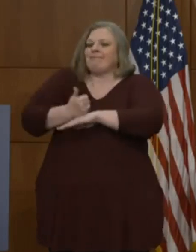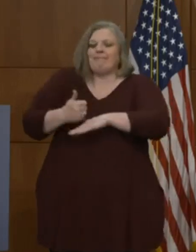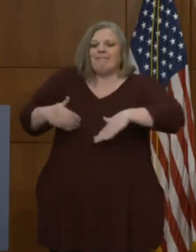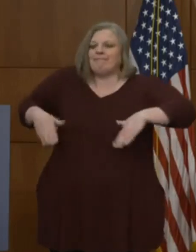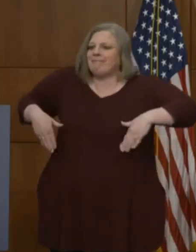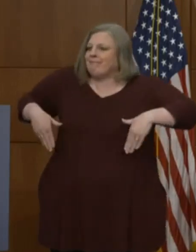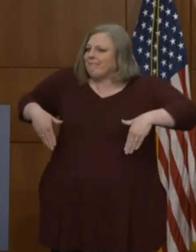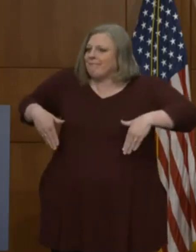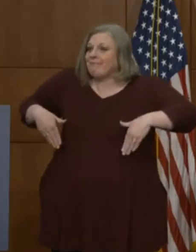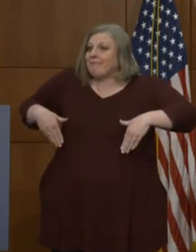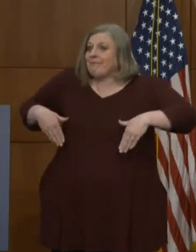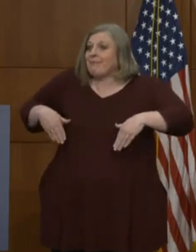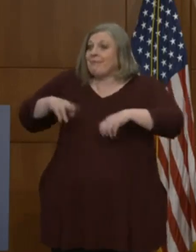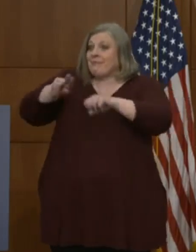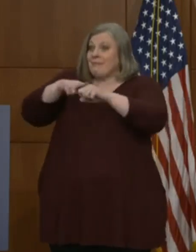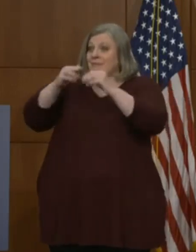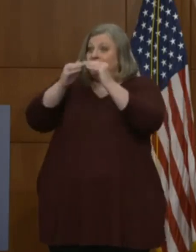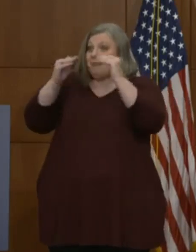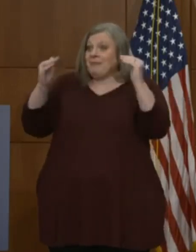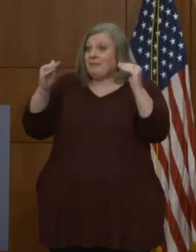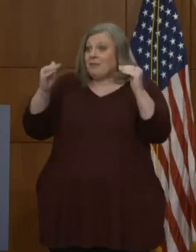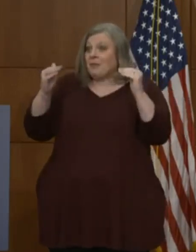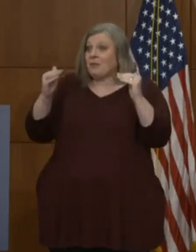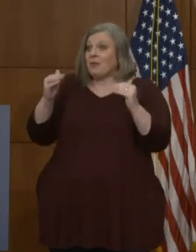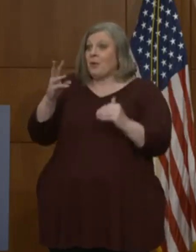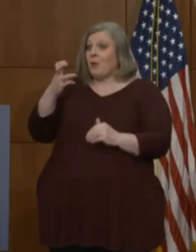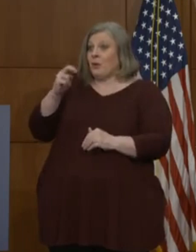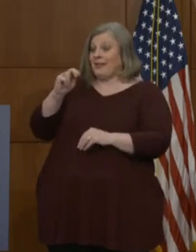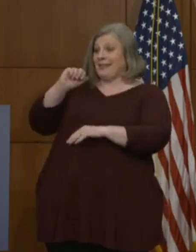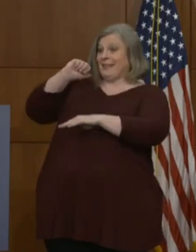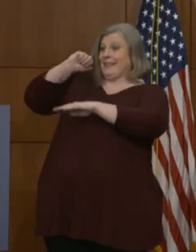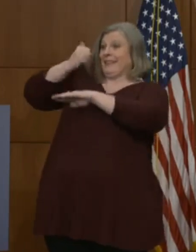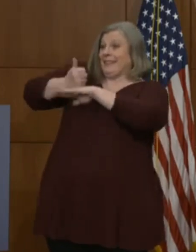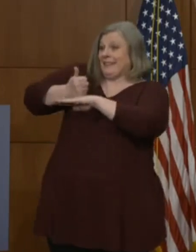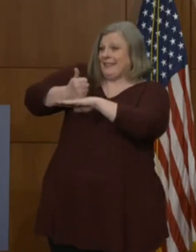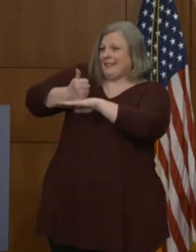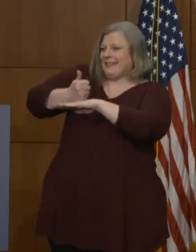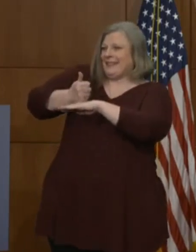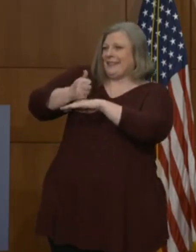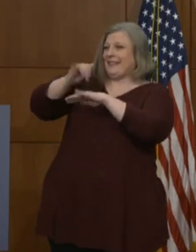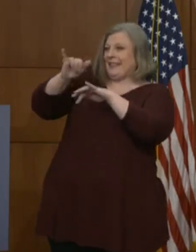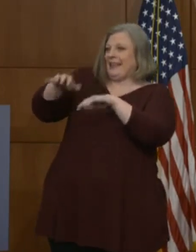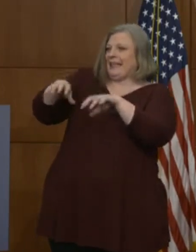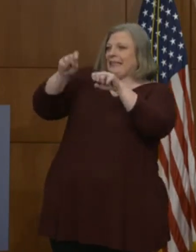CALL A SUSPECT- CASE HAS NOT BEEN ESTABLISHED BUT IF IT HAS BEEN ESTABLISHED BUT IF IT HAS BEEN THERE ISN’T TIME THAT BEEN THERE ISN’T TIME THAT TAKES TO GO THROUGH ALL THOSE